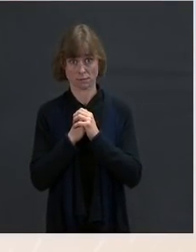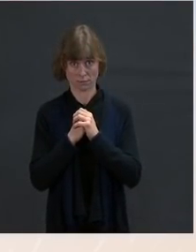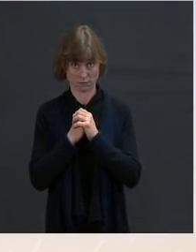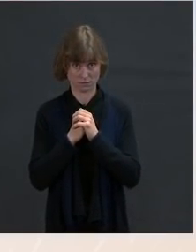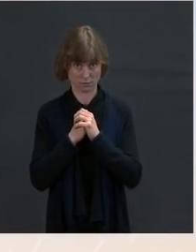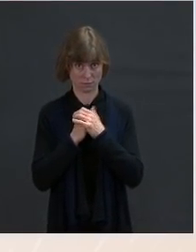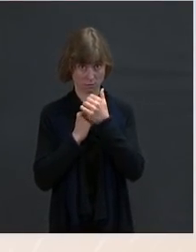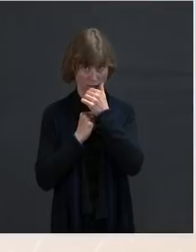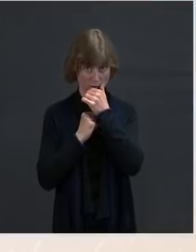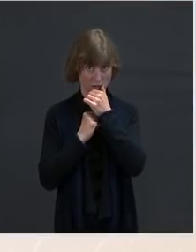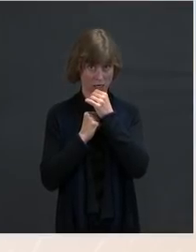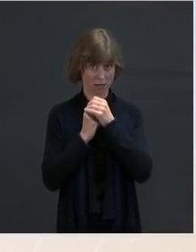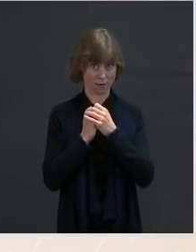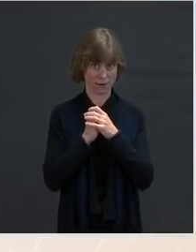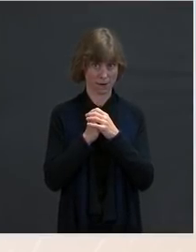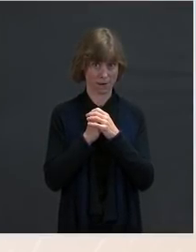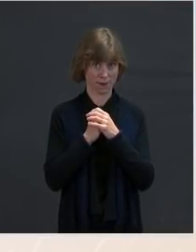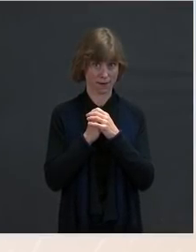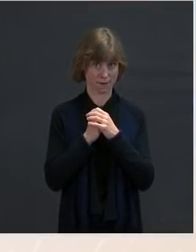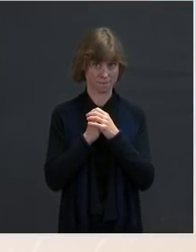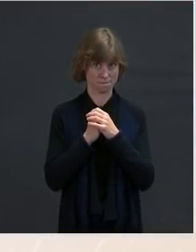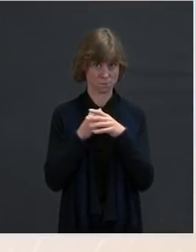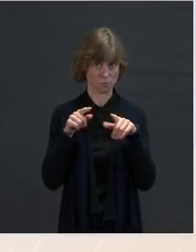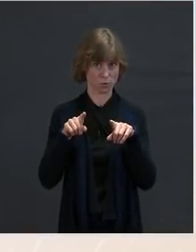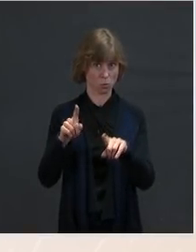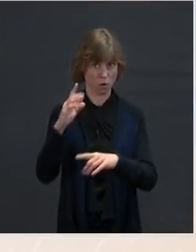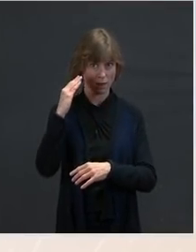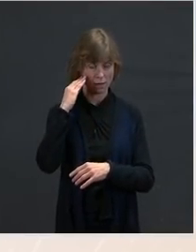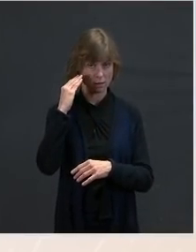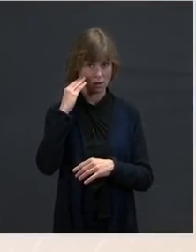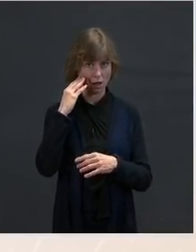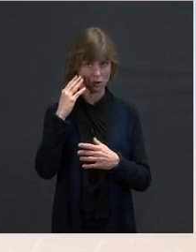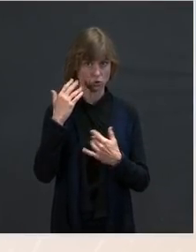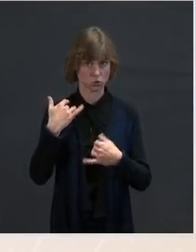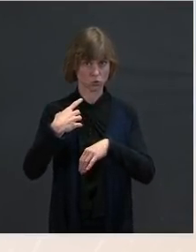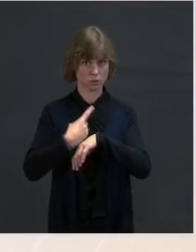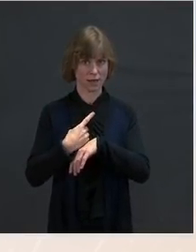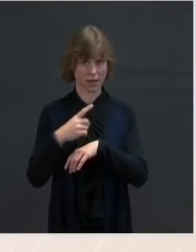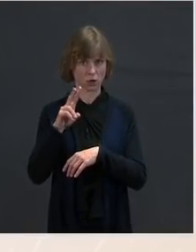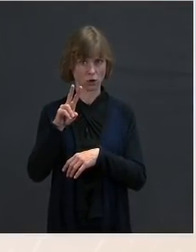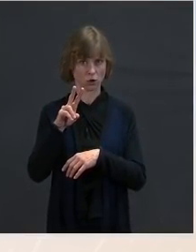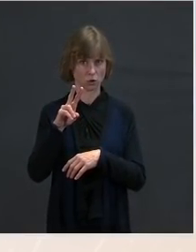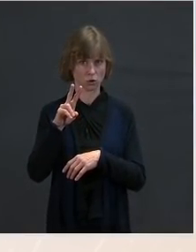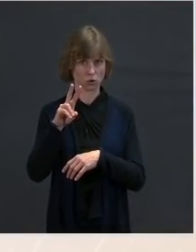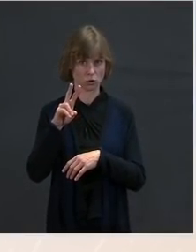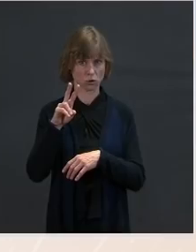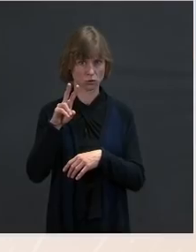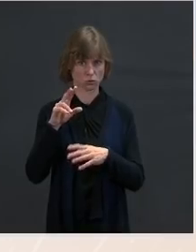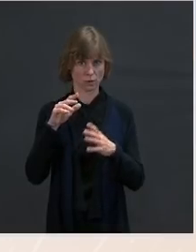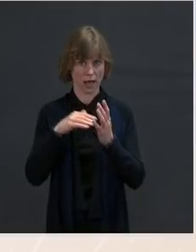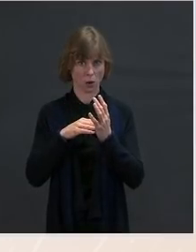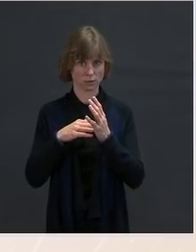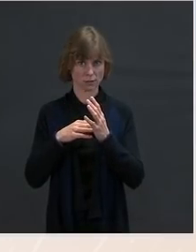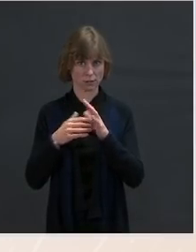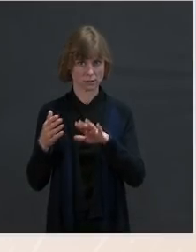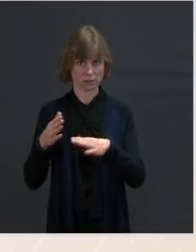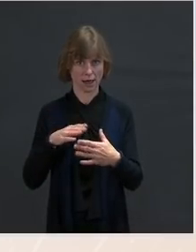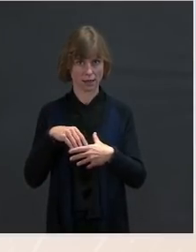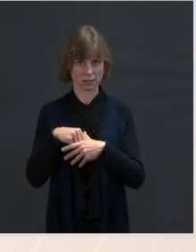Even while acknowledging the grim milestone that we're hitting today of 500,000 deaths in the country, it's worth mentioning that, around the country,